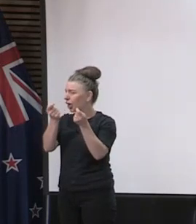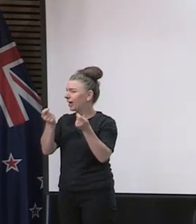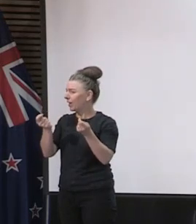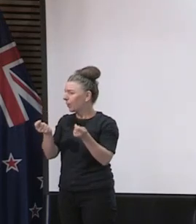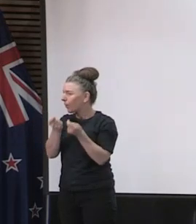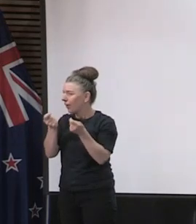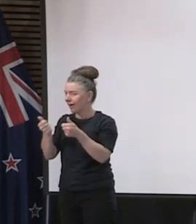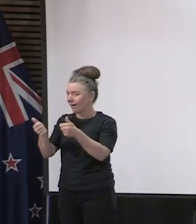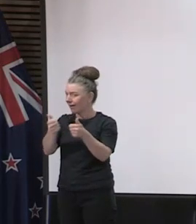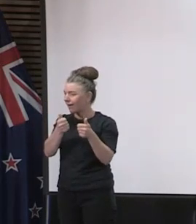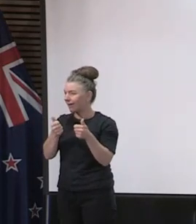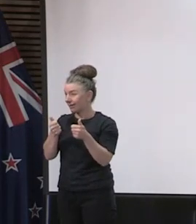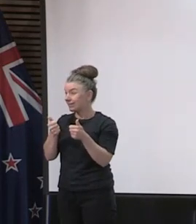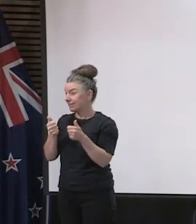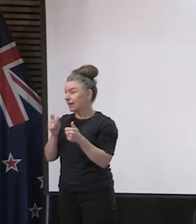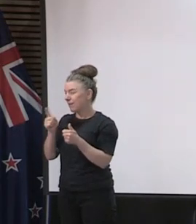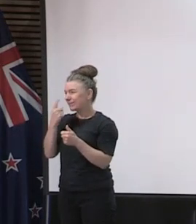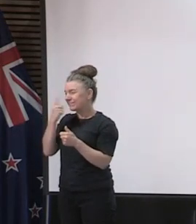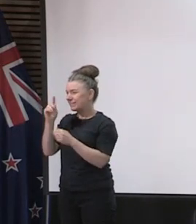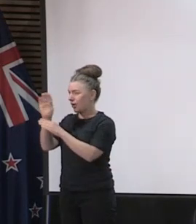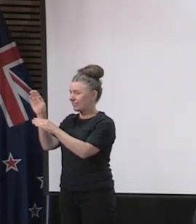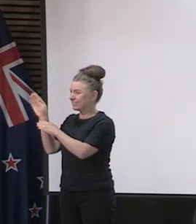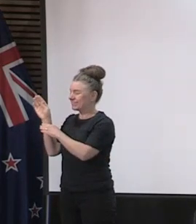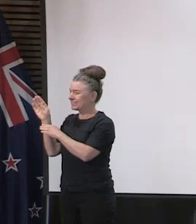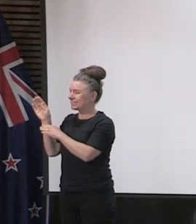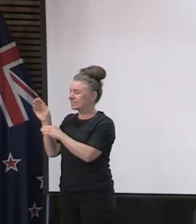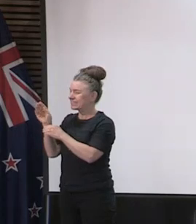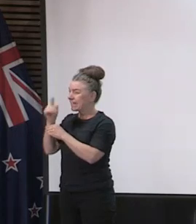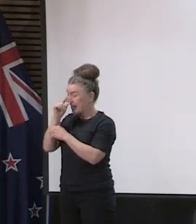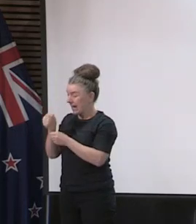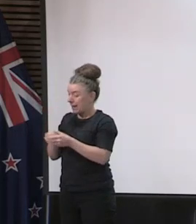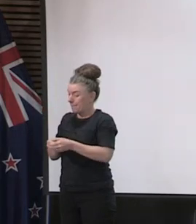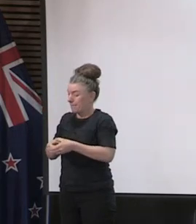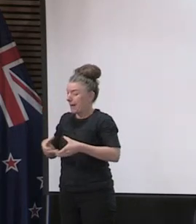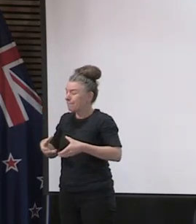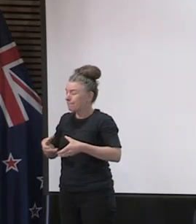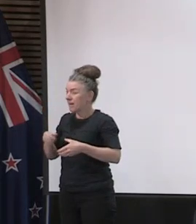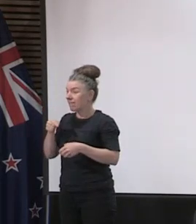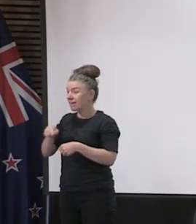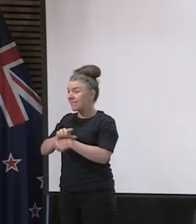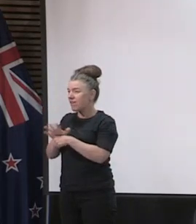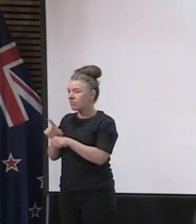made through alert levels 4 and 3, and we're heading for